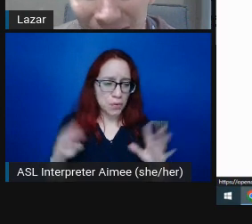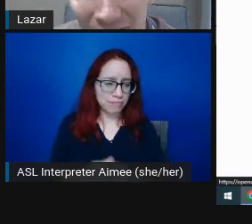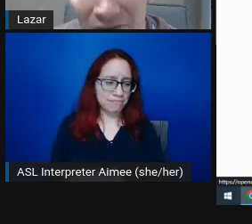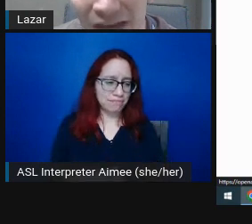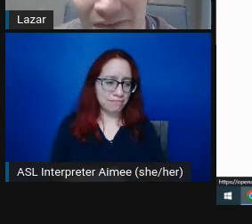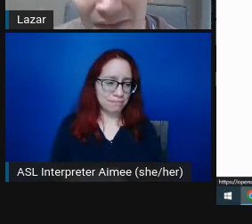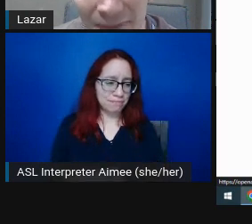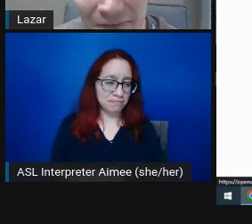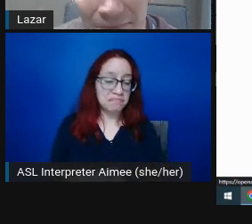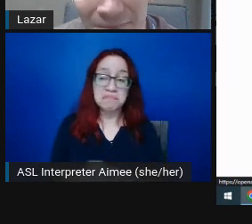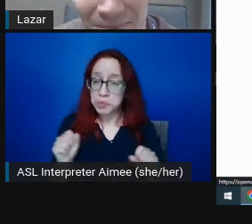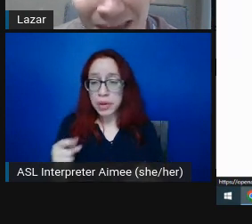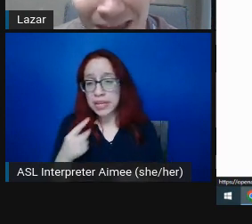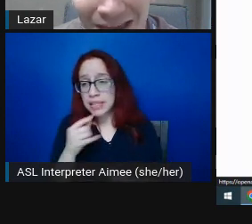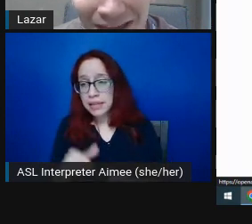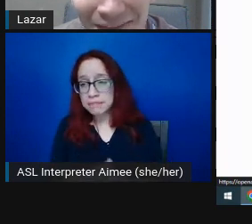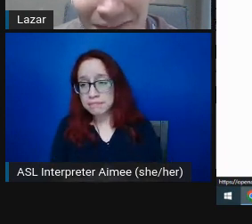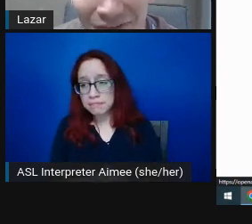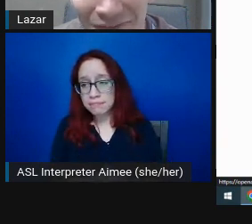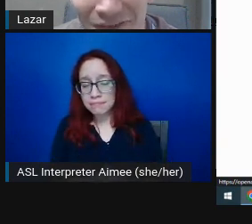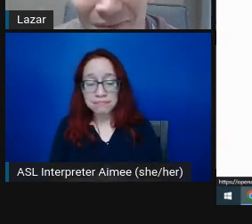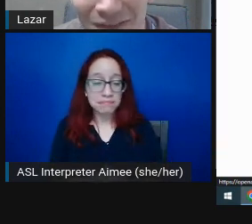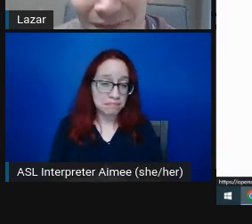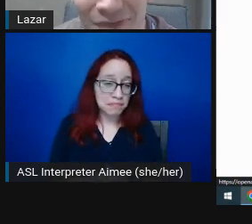You can say that. I trust you, and I believe you.